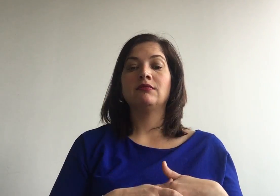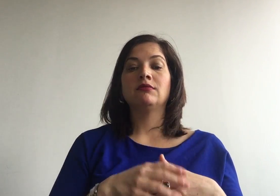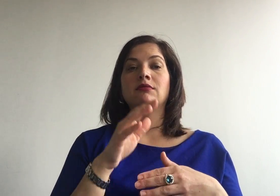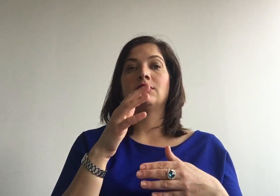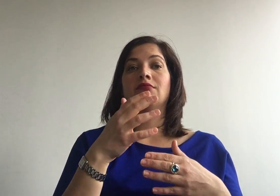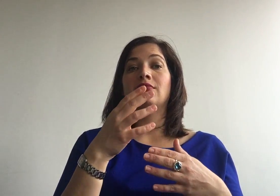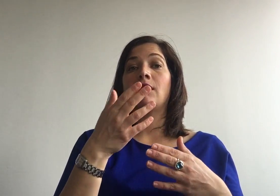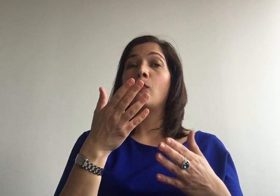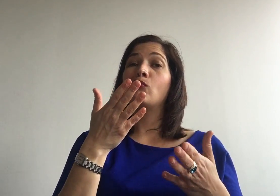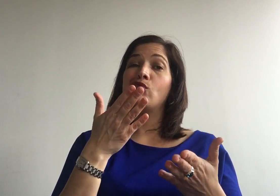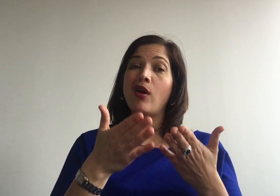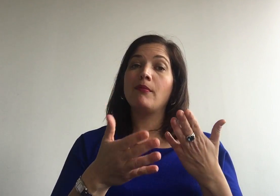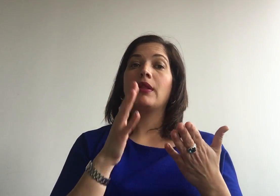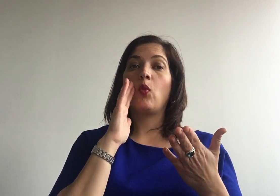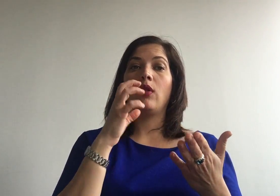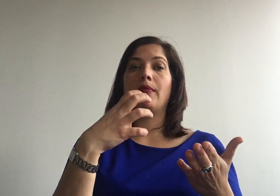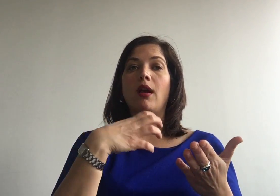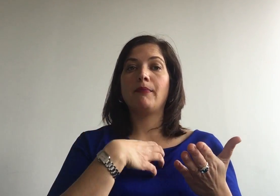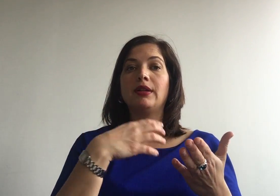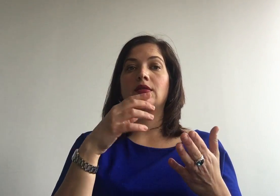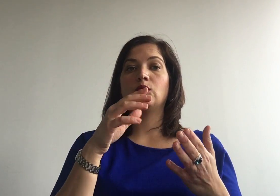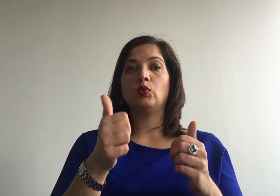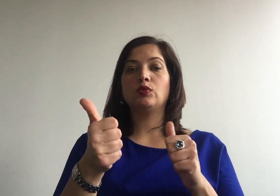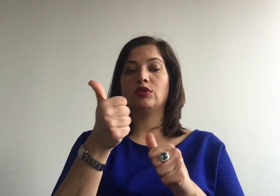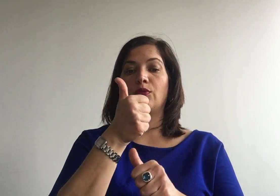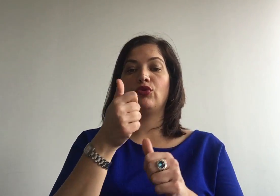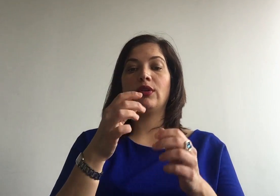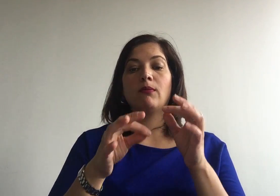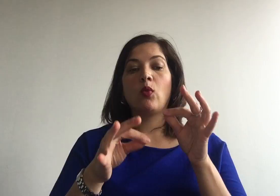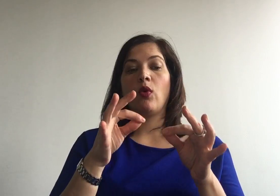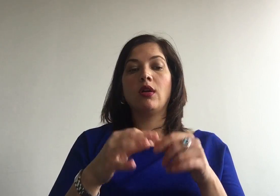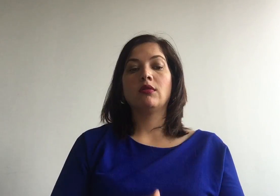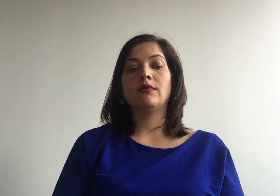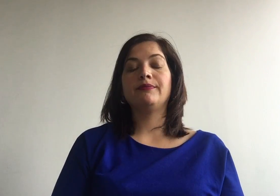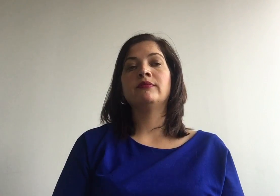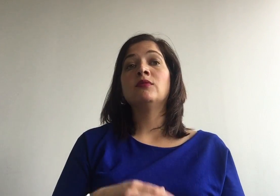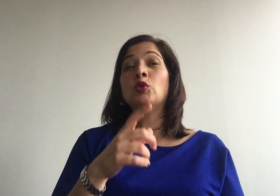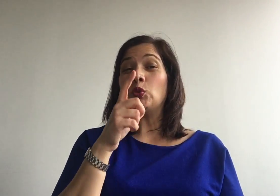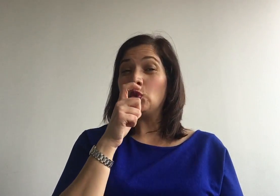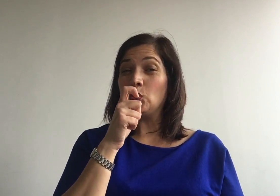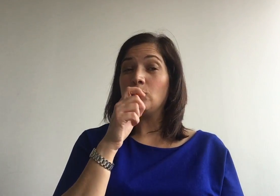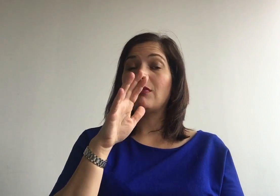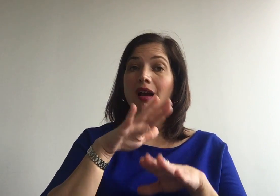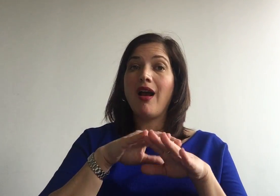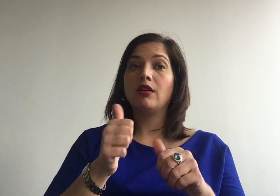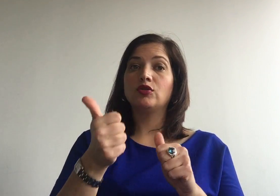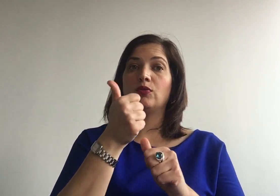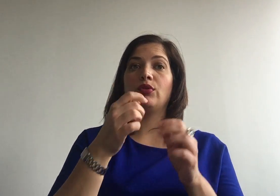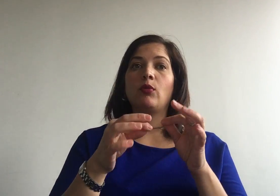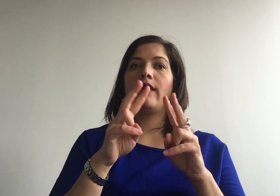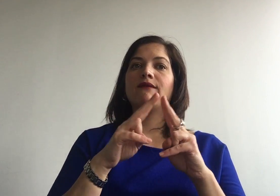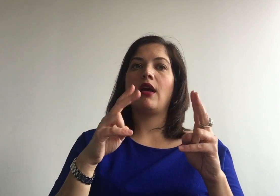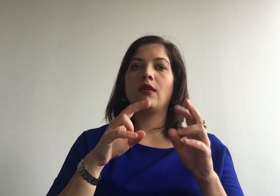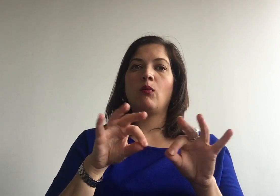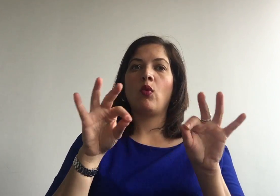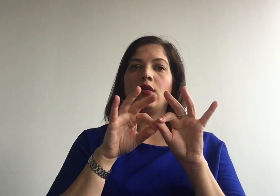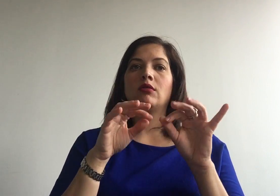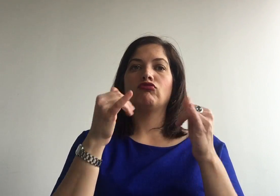This case will probably be appealed to the U.S. Supreme Court. Who is on the Supreme Court right now is very important.